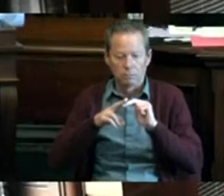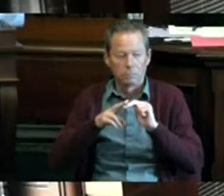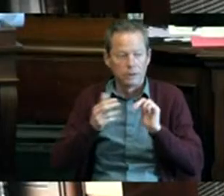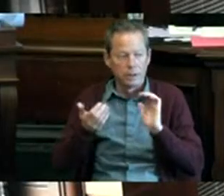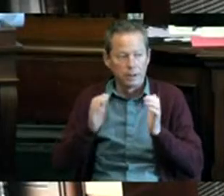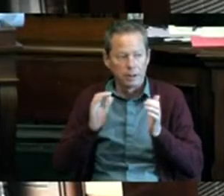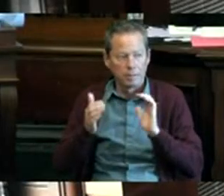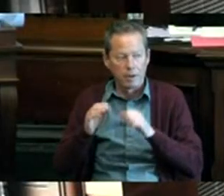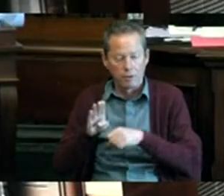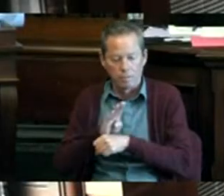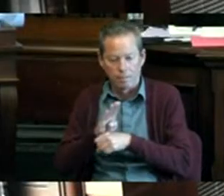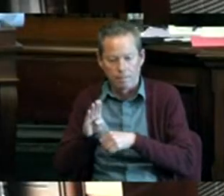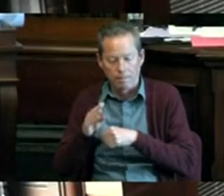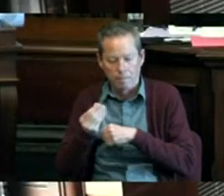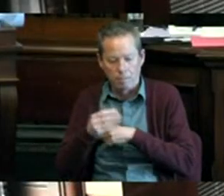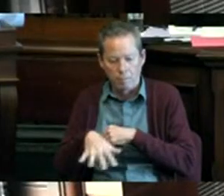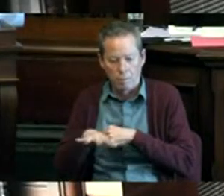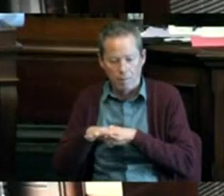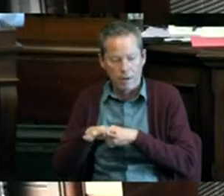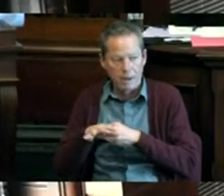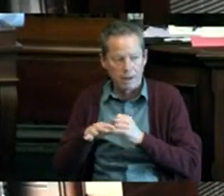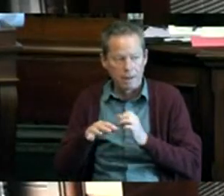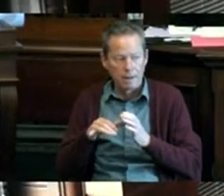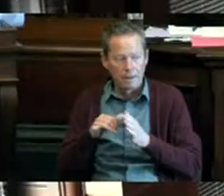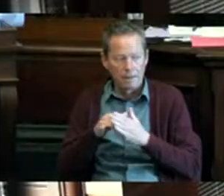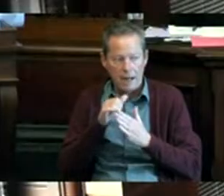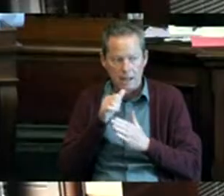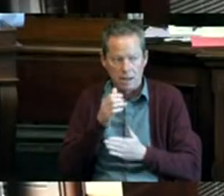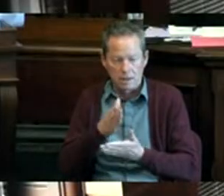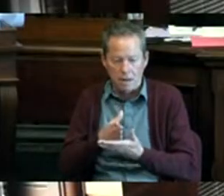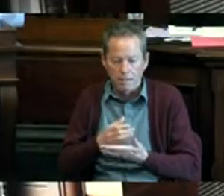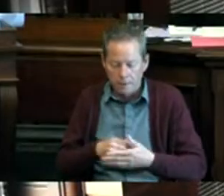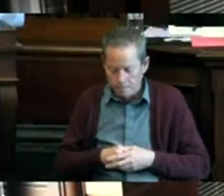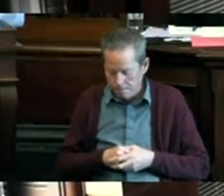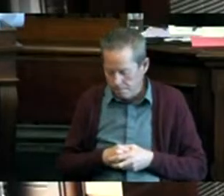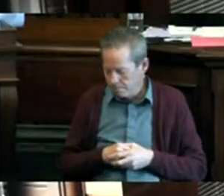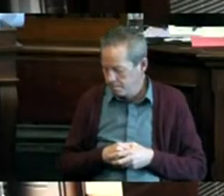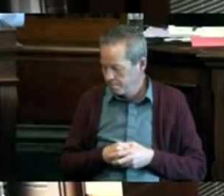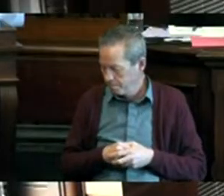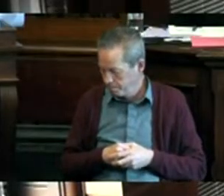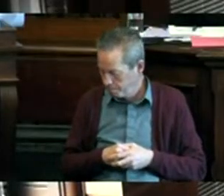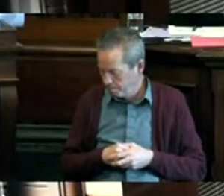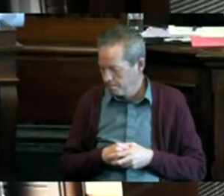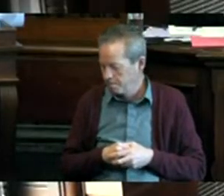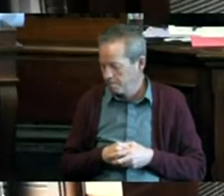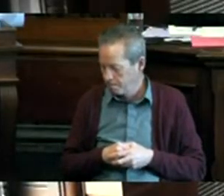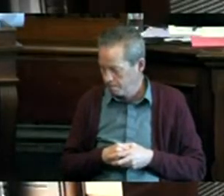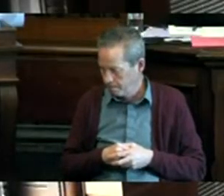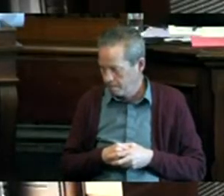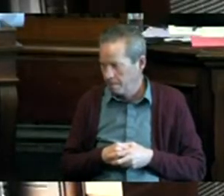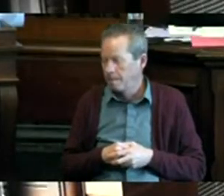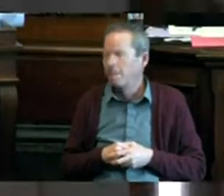residential real estate market are going in comparison to